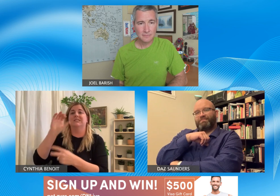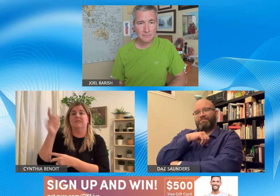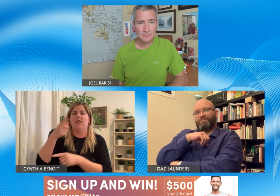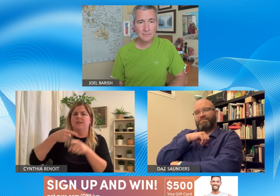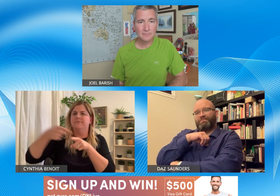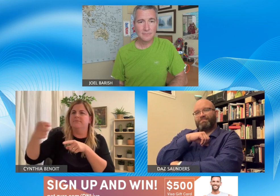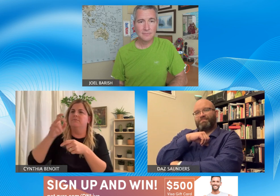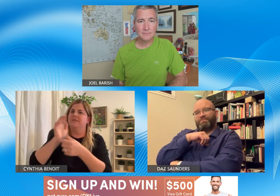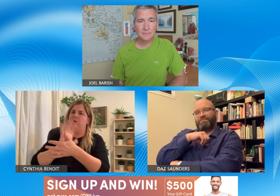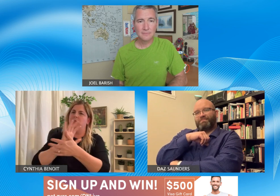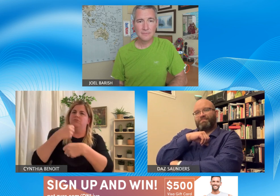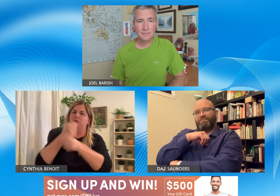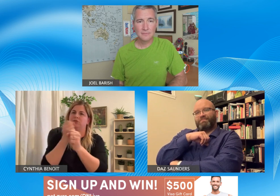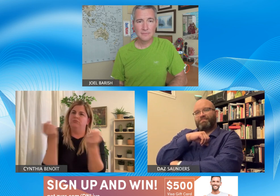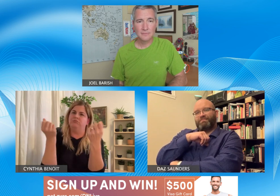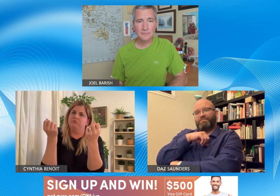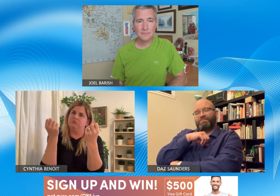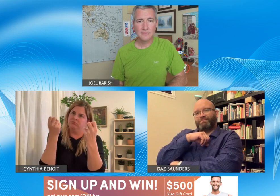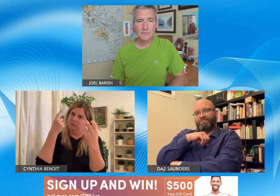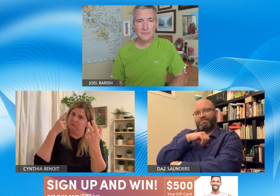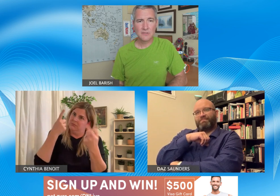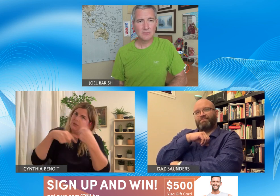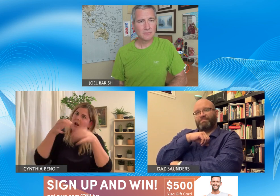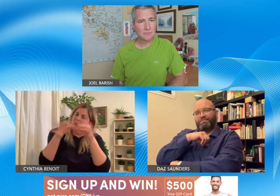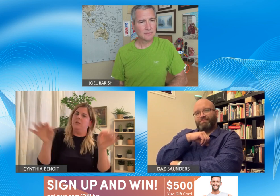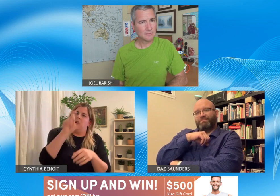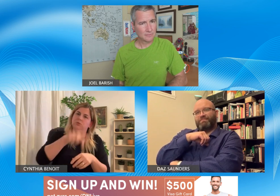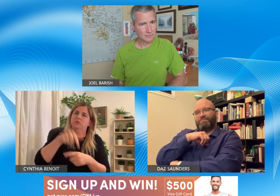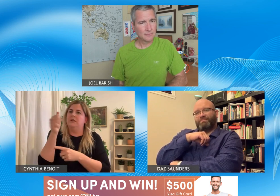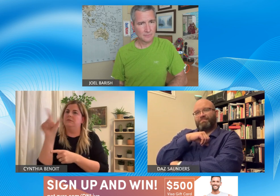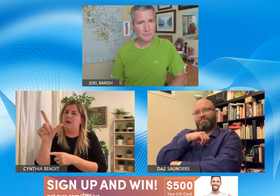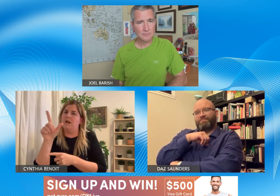Cinéall specializes in video production for ASL and LSQ,